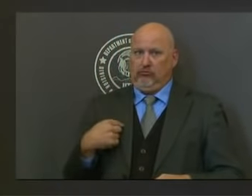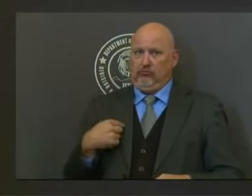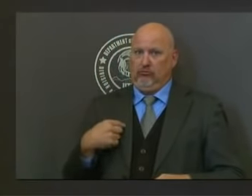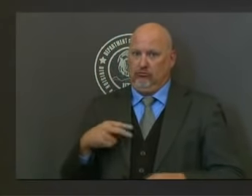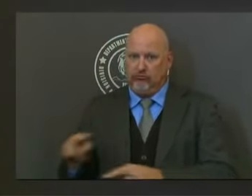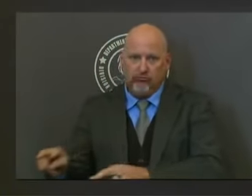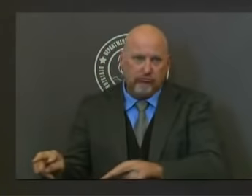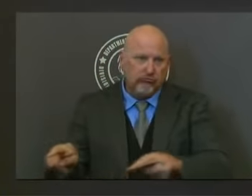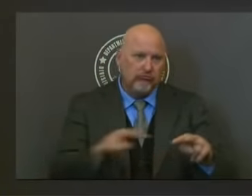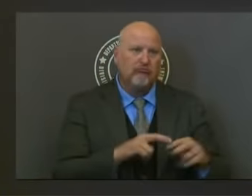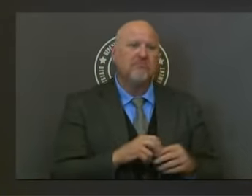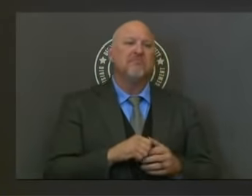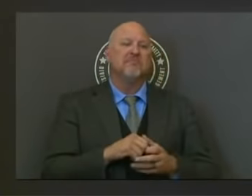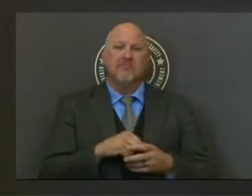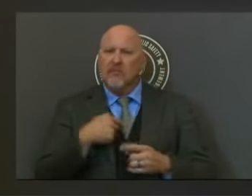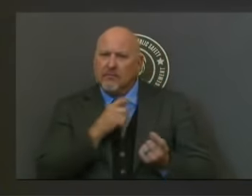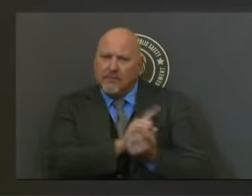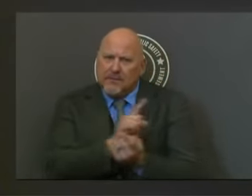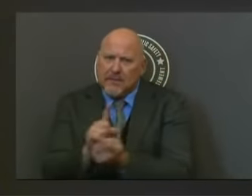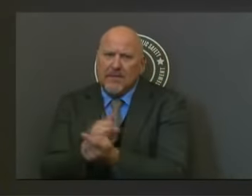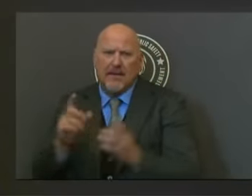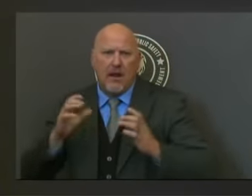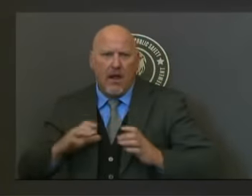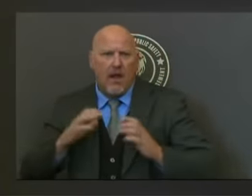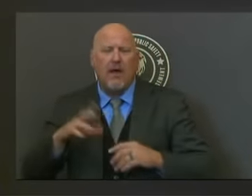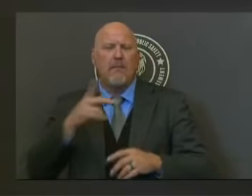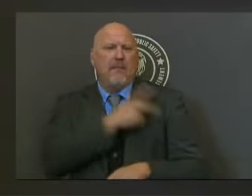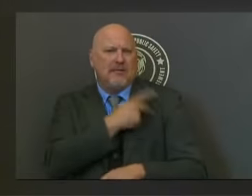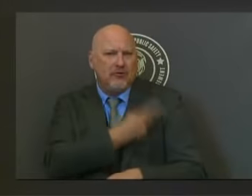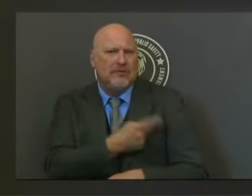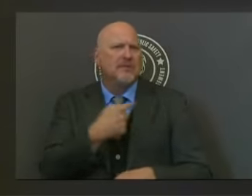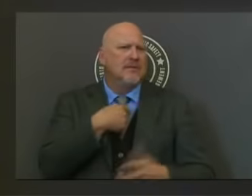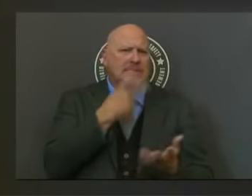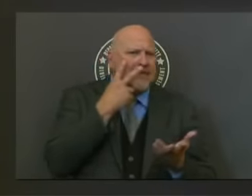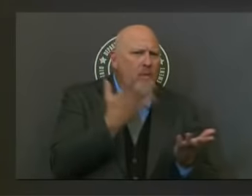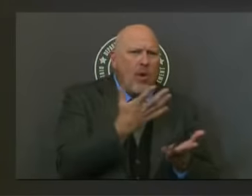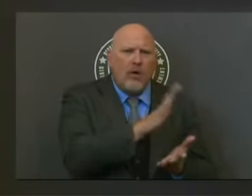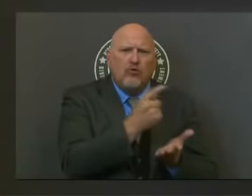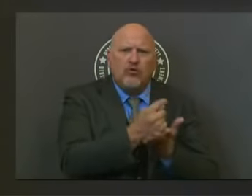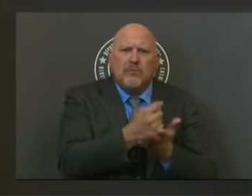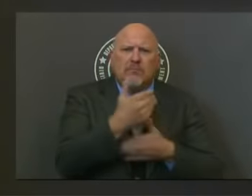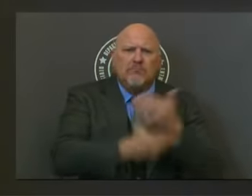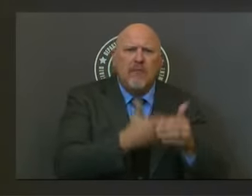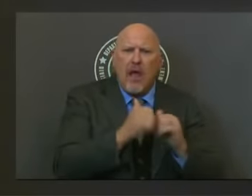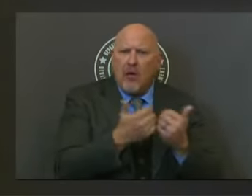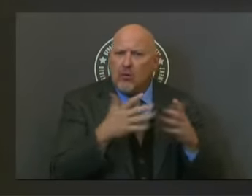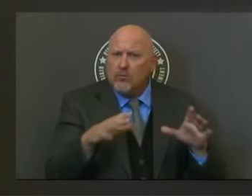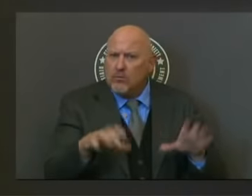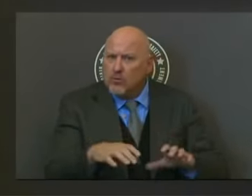most appropriate therapies for covert nineteen